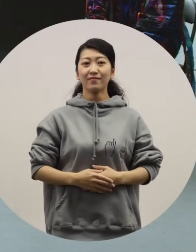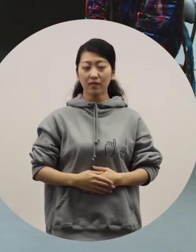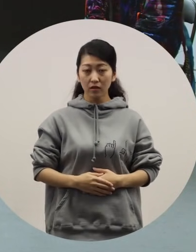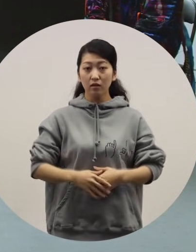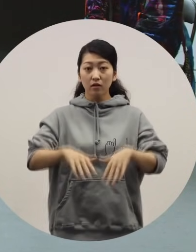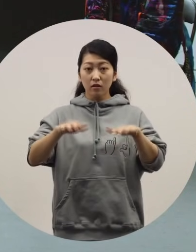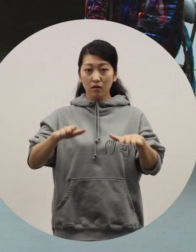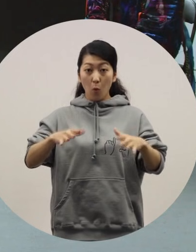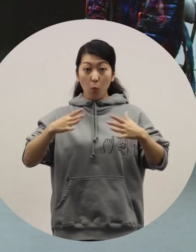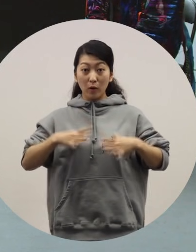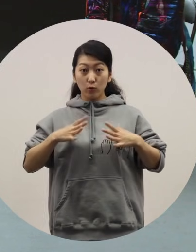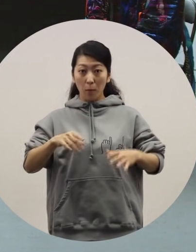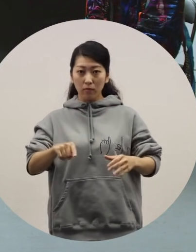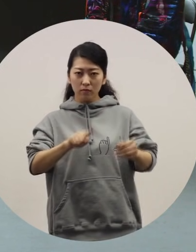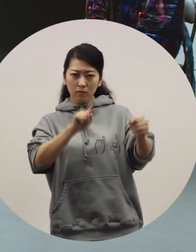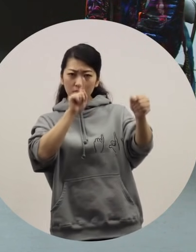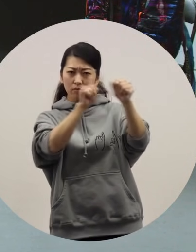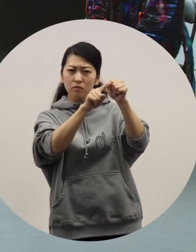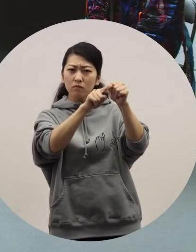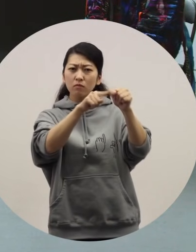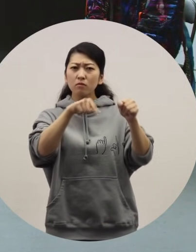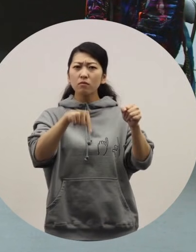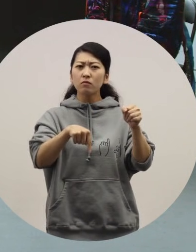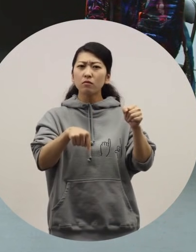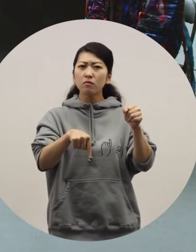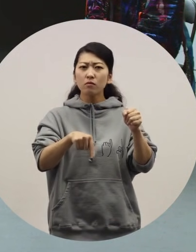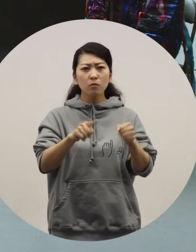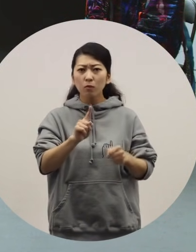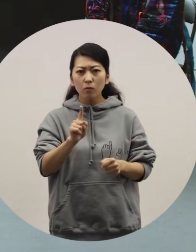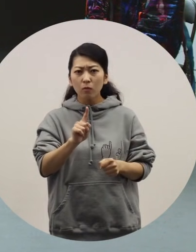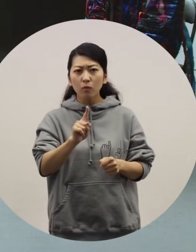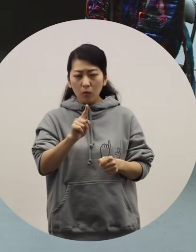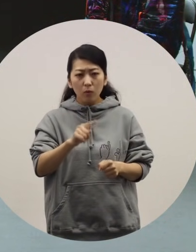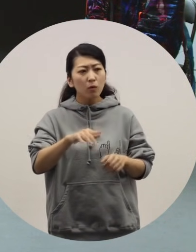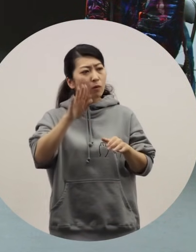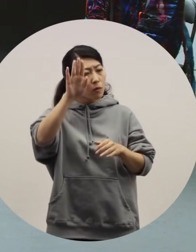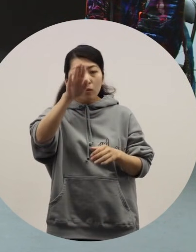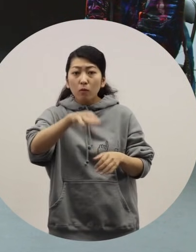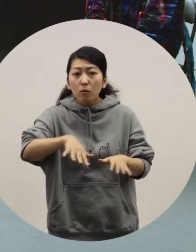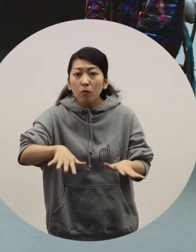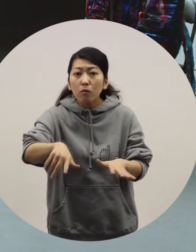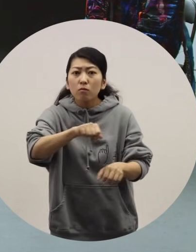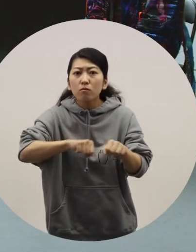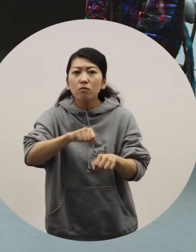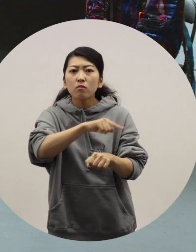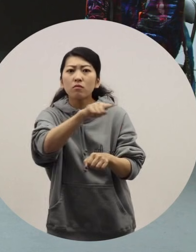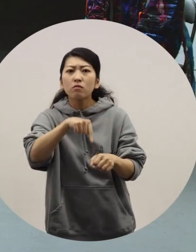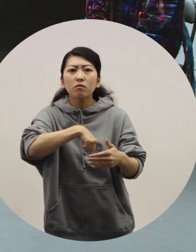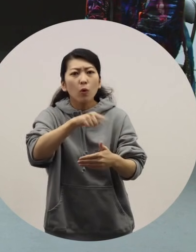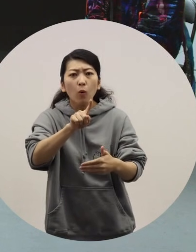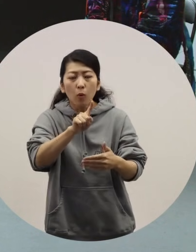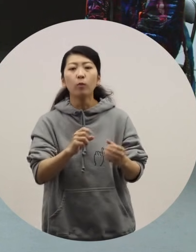[Ochiai] I'd like you to describe more about the concept of this show. Could you tell me what you did for this fashion show?